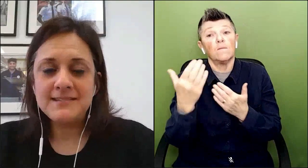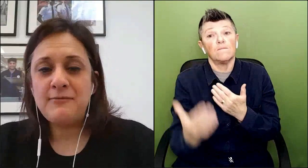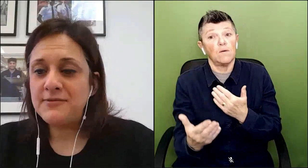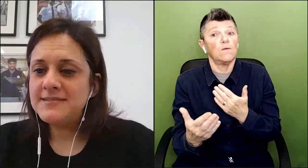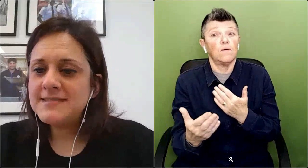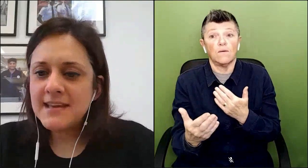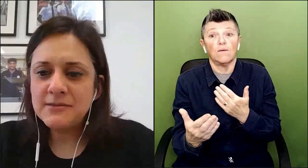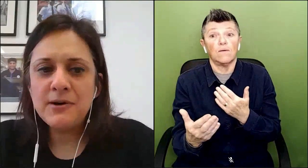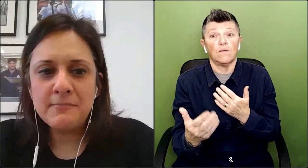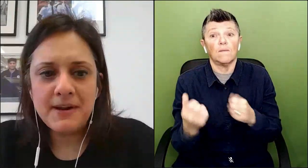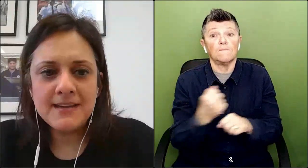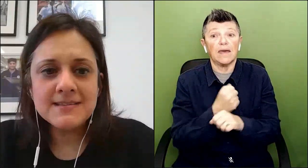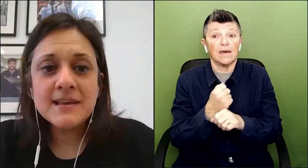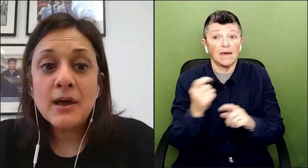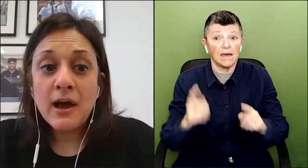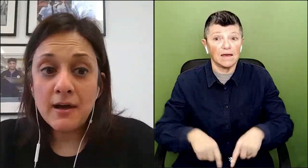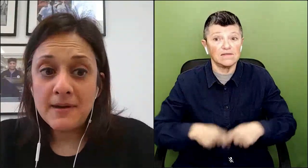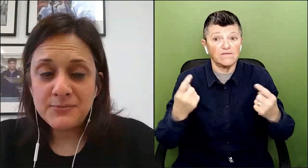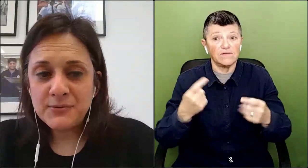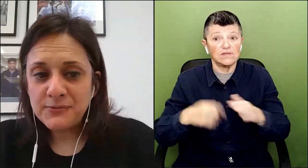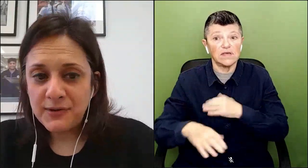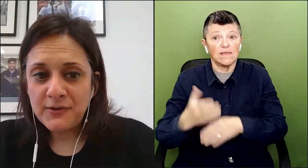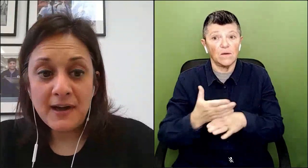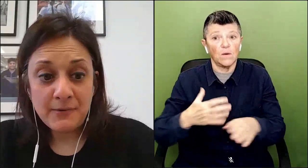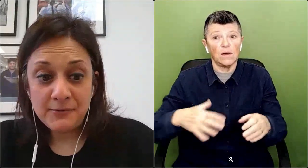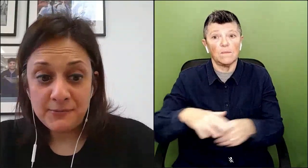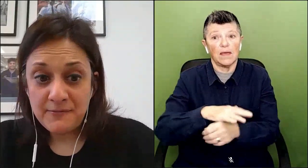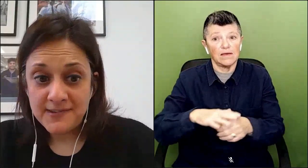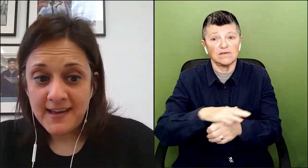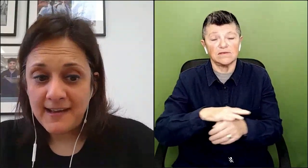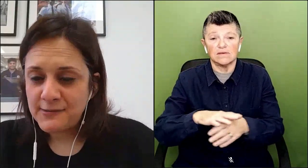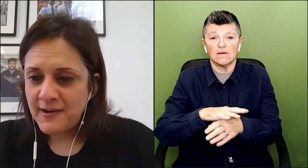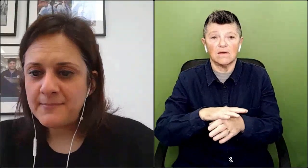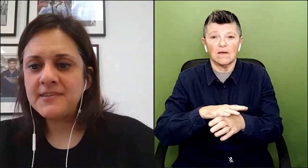difference in the workplace as we all do and we all do every day as reps.